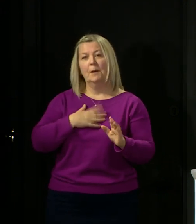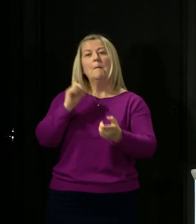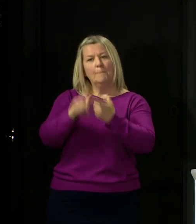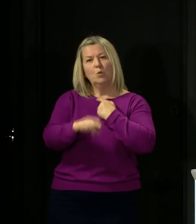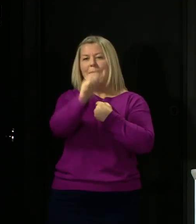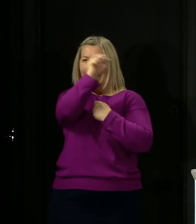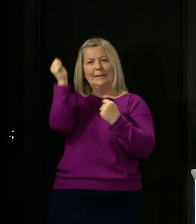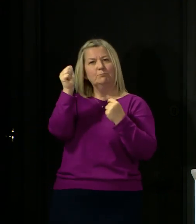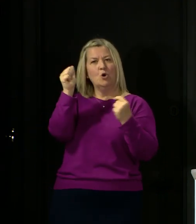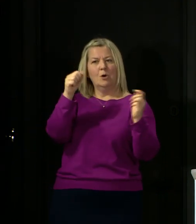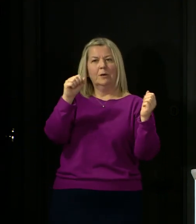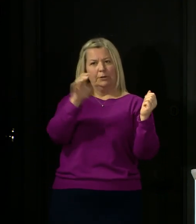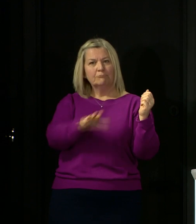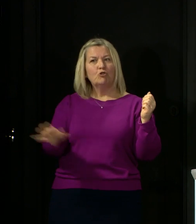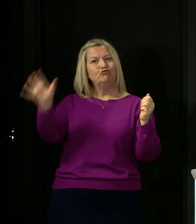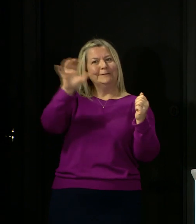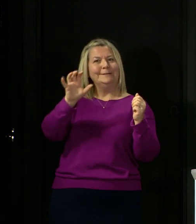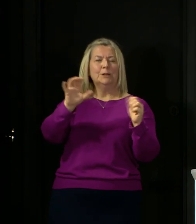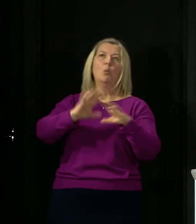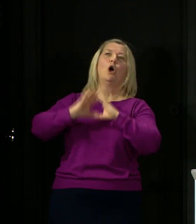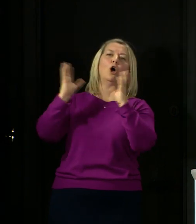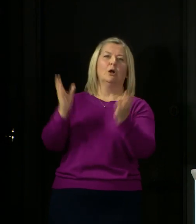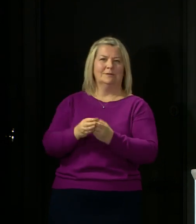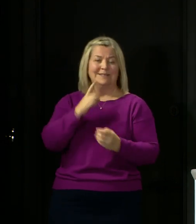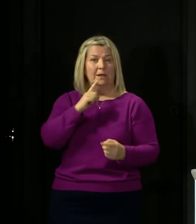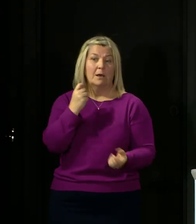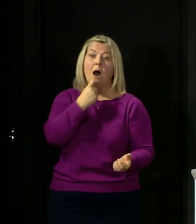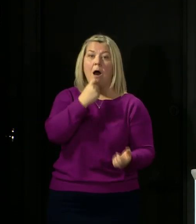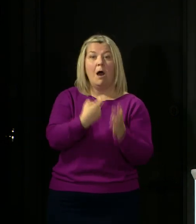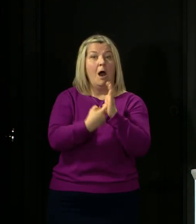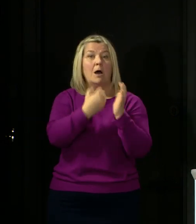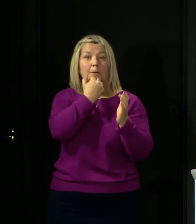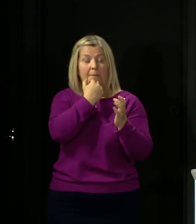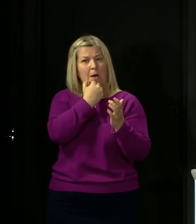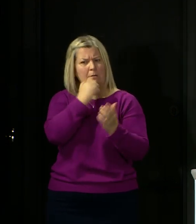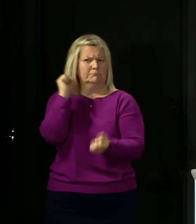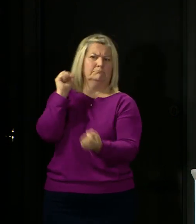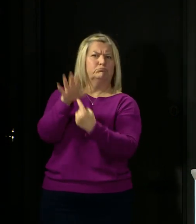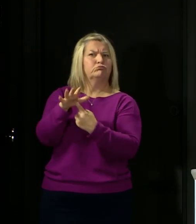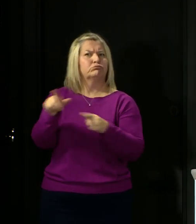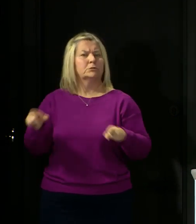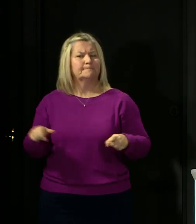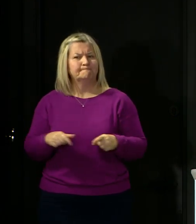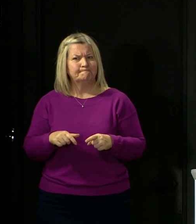experts say is important in terms of making sure we have sufficiently suppressed a virus.